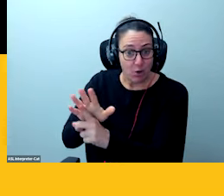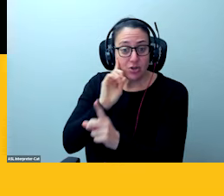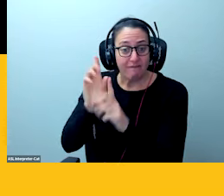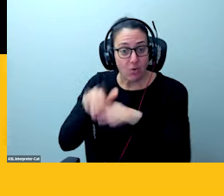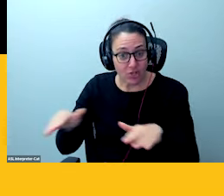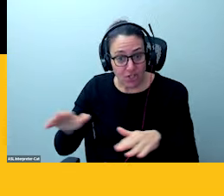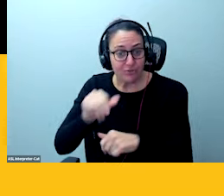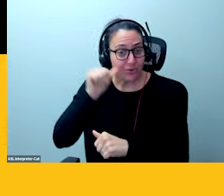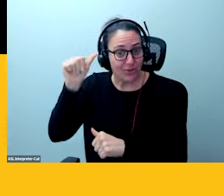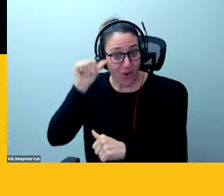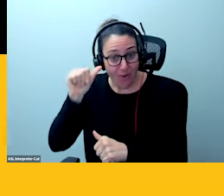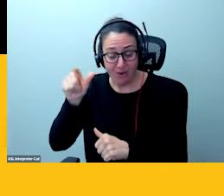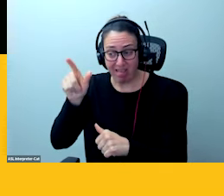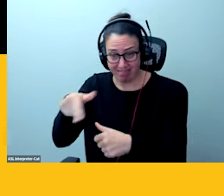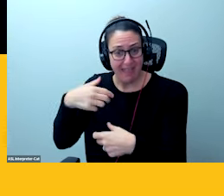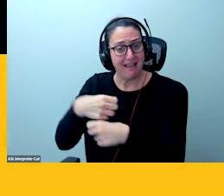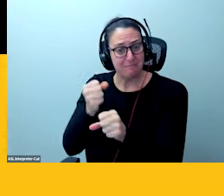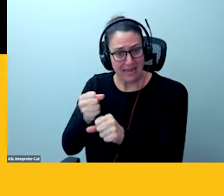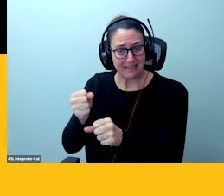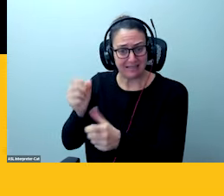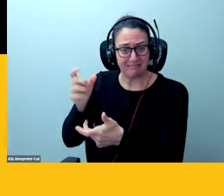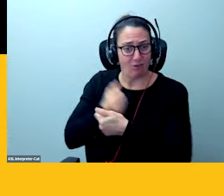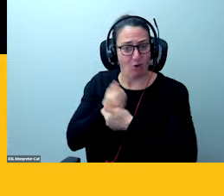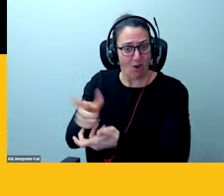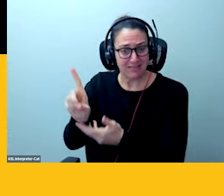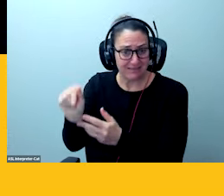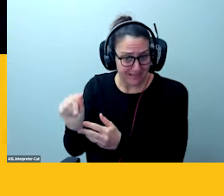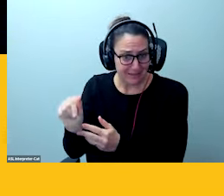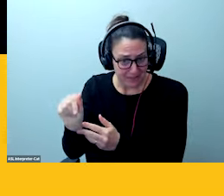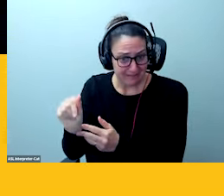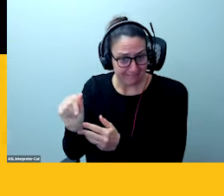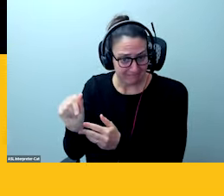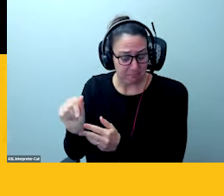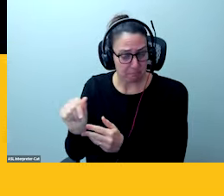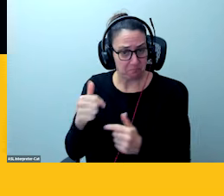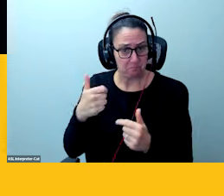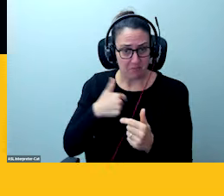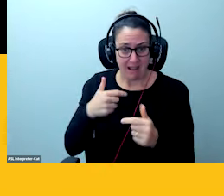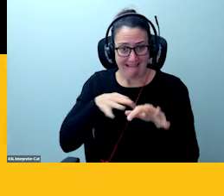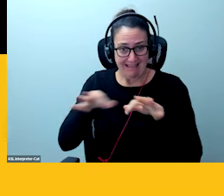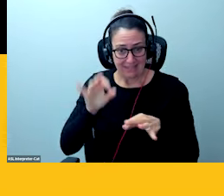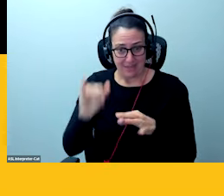and adults creates disabilities. And so when I explain intersectionality from the lens